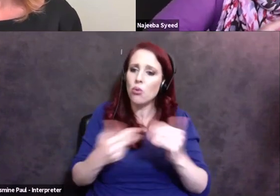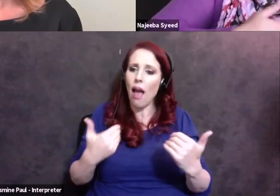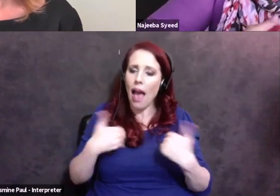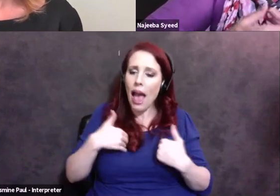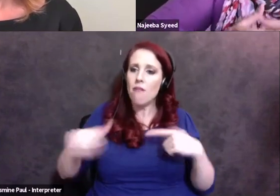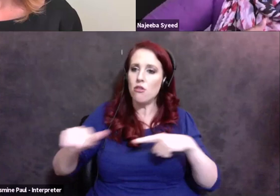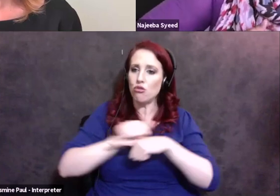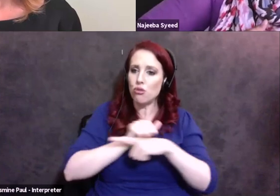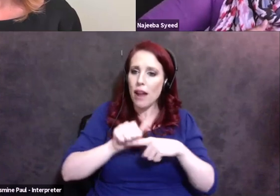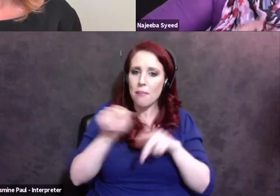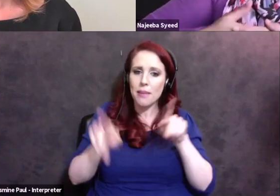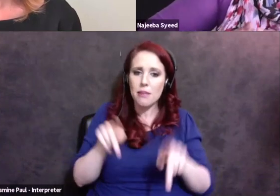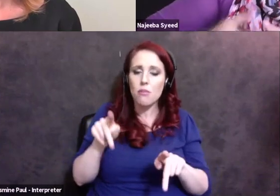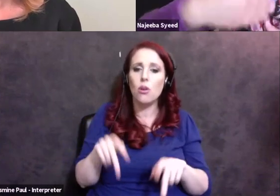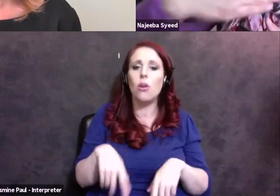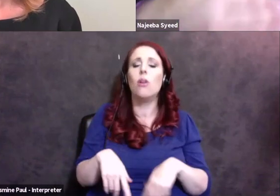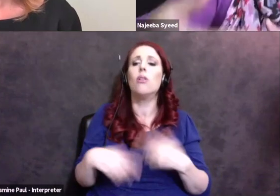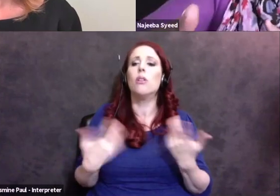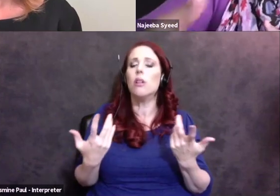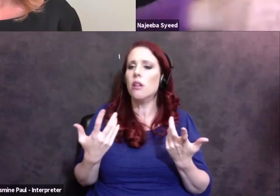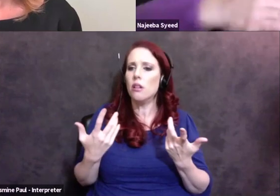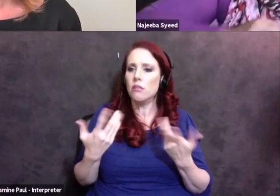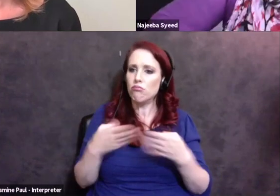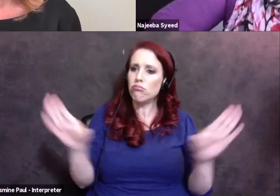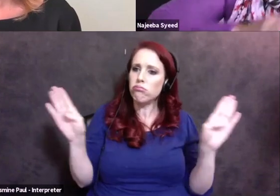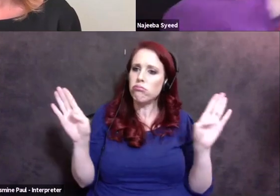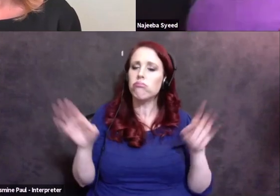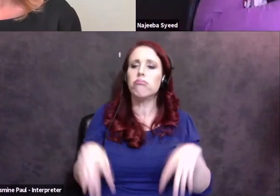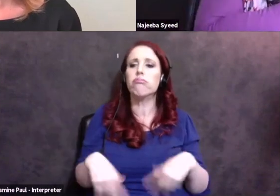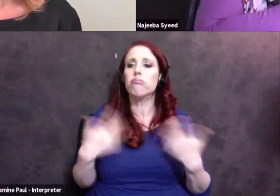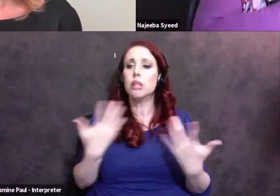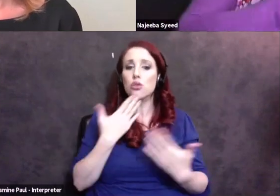of the helpful things before you enter into someone's personal space by touch or getting